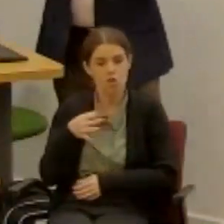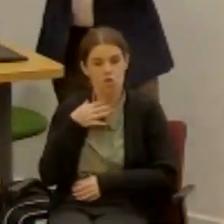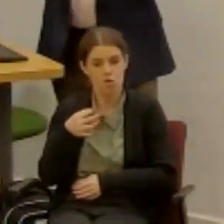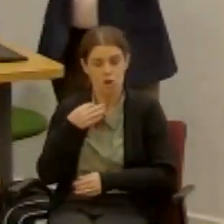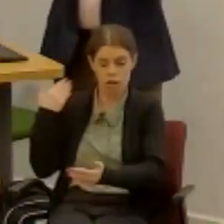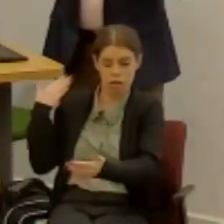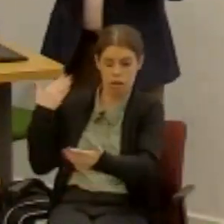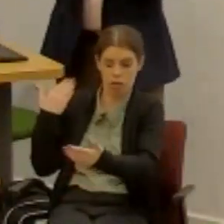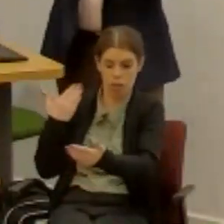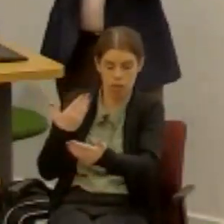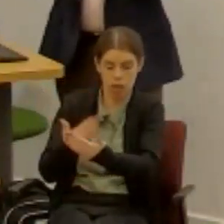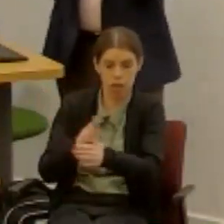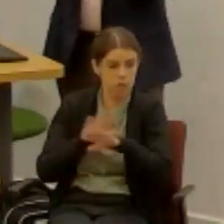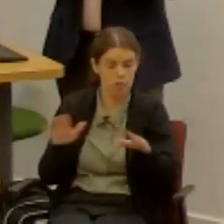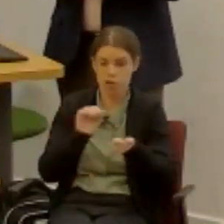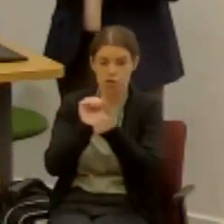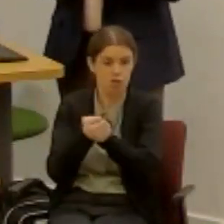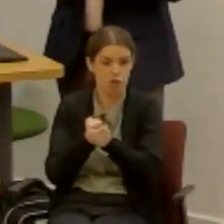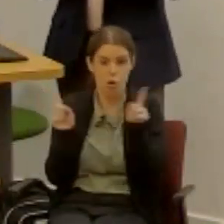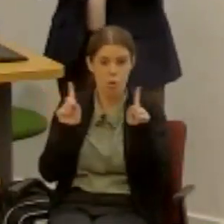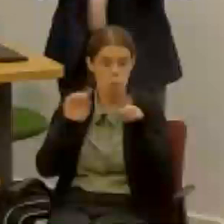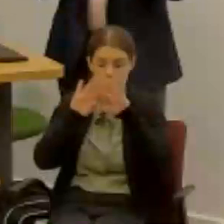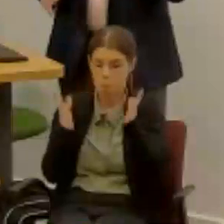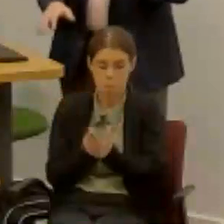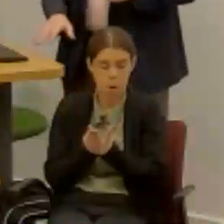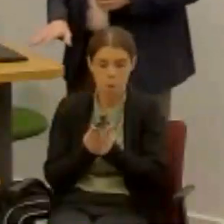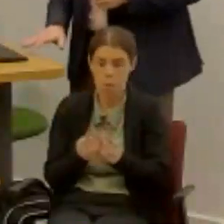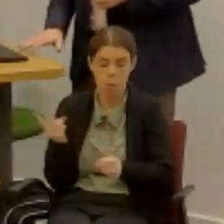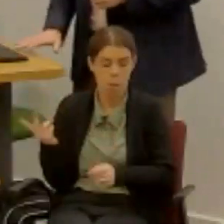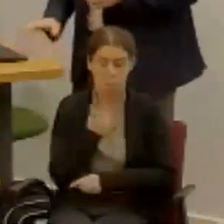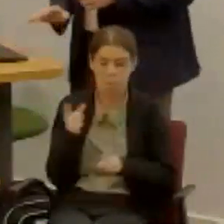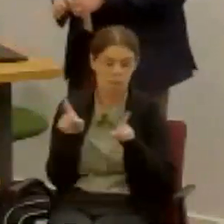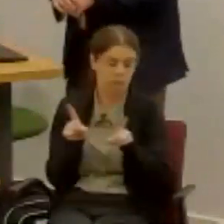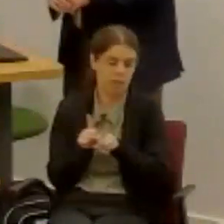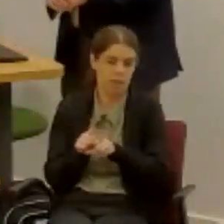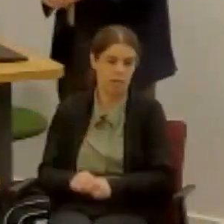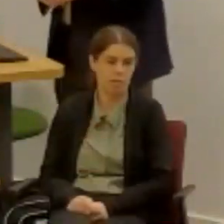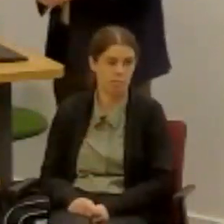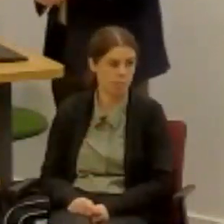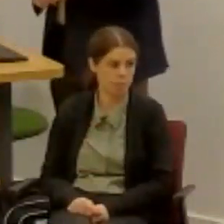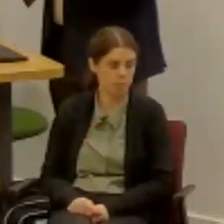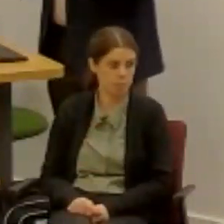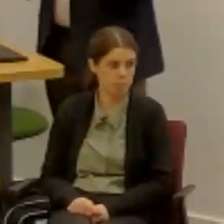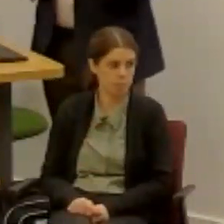It doesn't change. So, no matter how technology you're talking about, the risk is much the same. And we did a similar thing.